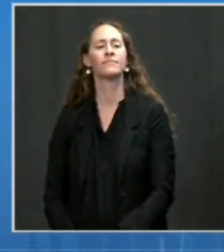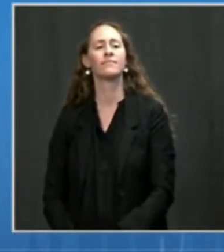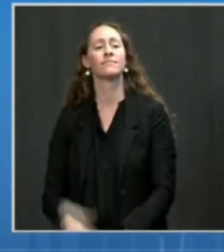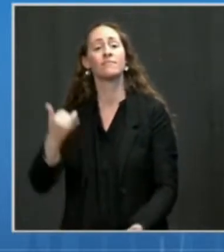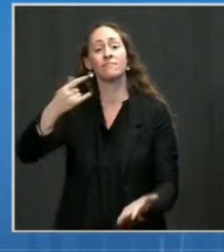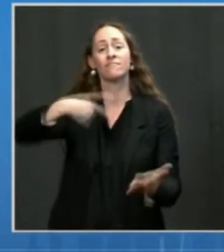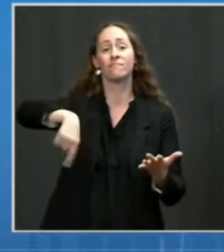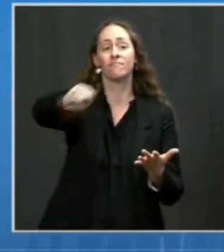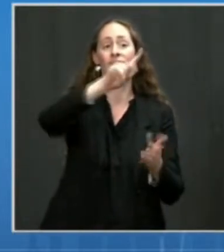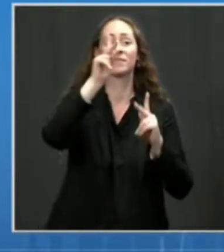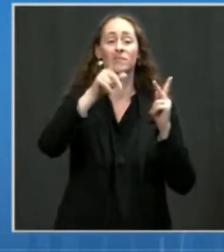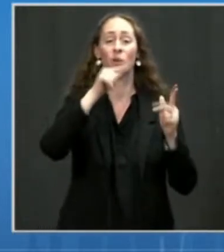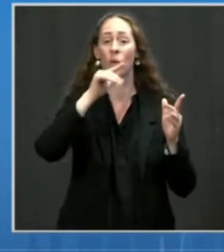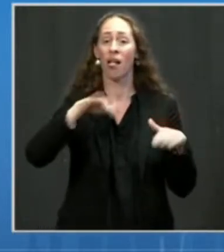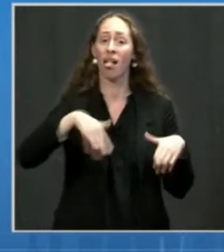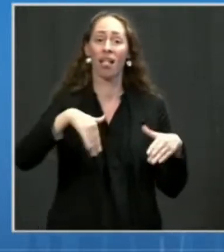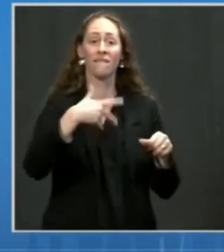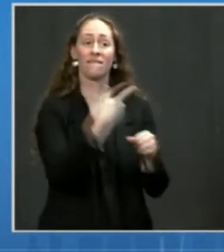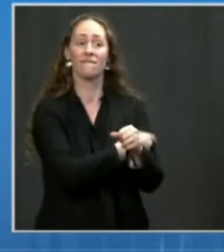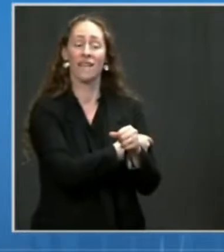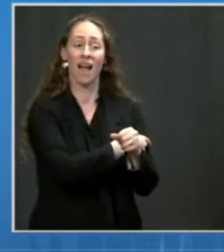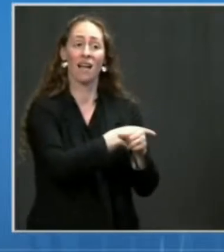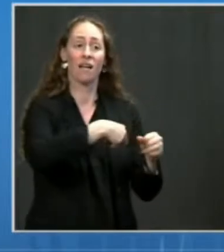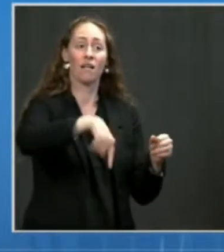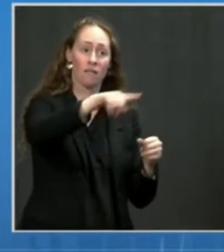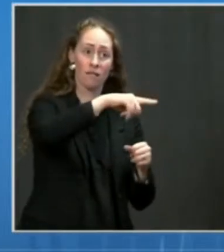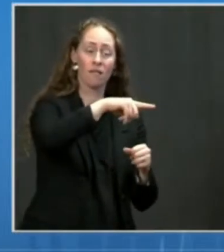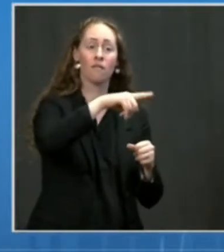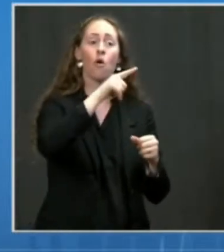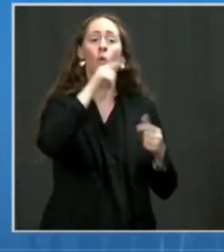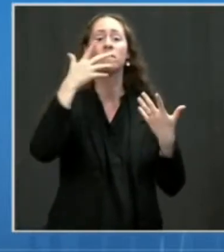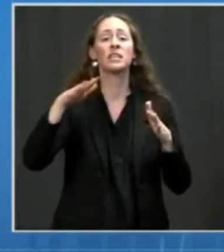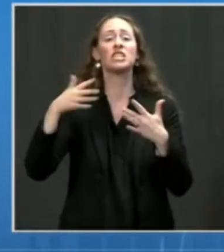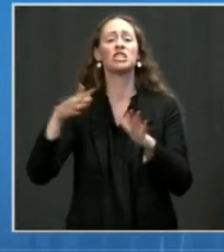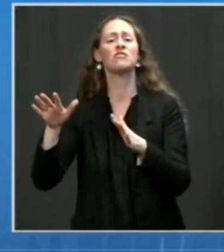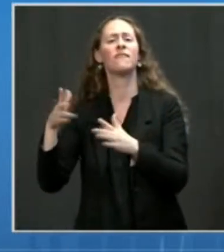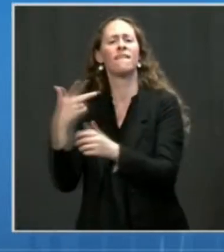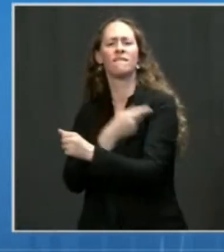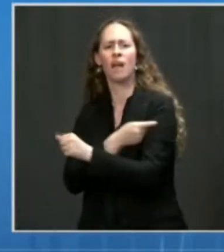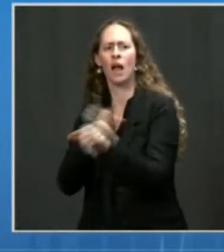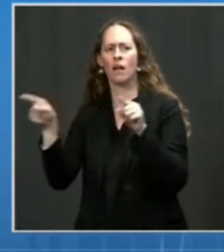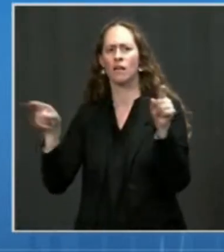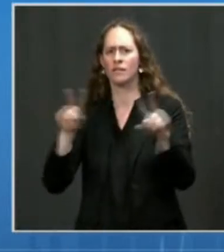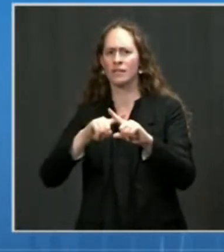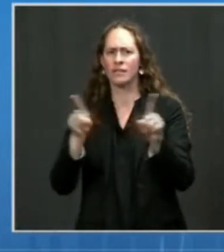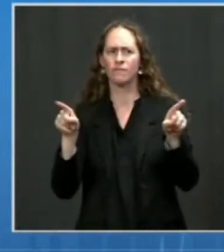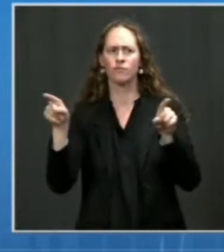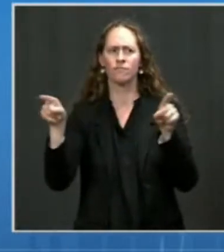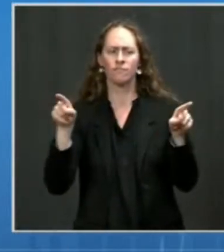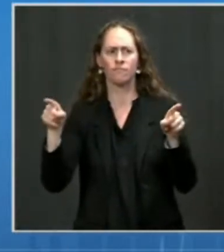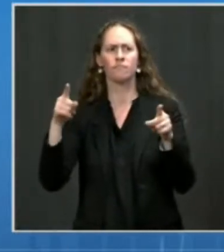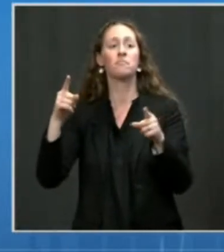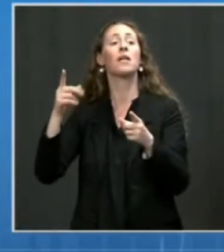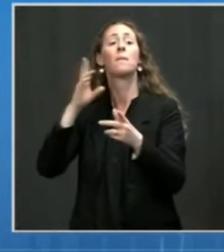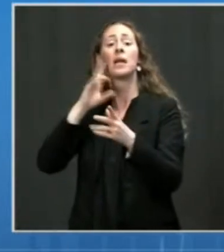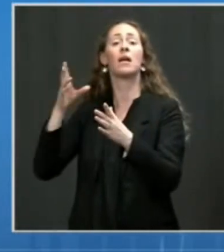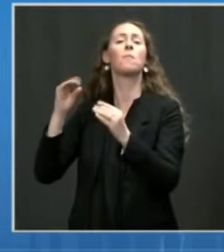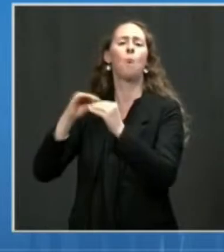PREVIOUS INFECTION. REGARDING THE ISSUE OF VACCINATING PEOPLE, THERE'S NO DOUBT, WHEN YOU VACCINATE SOMEONE WHO HAS HAD AN ORIGINAL